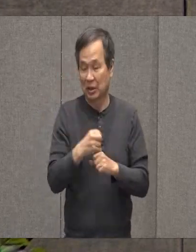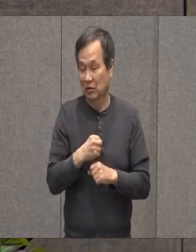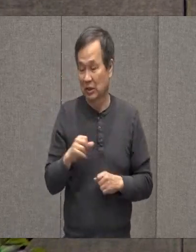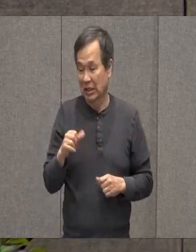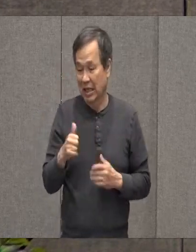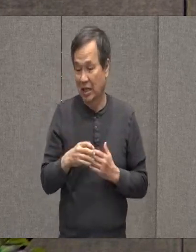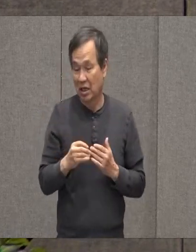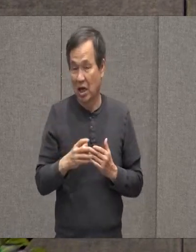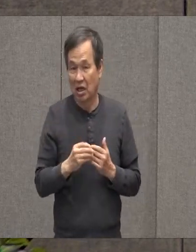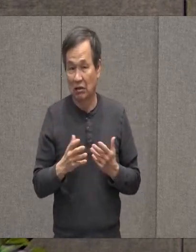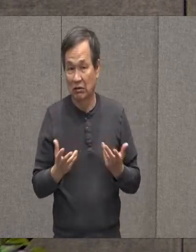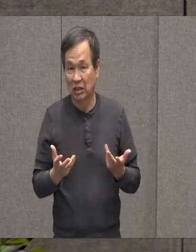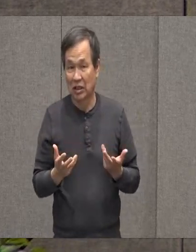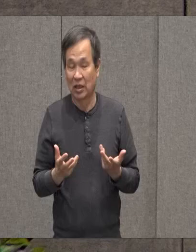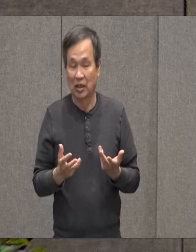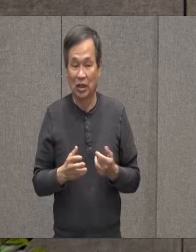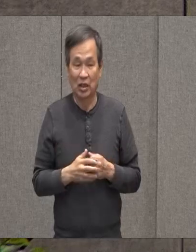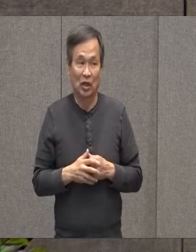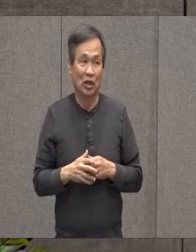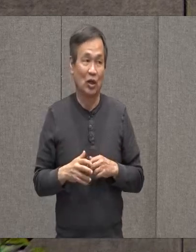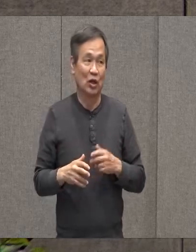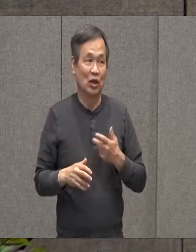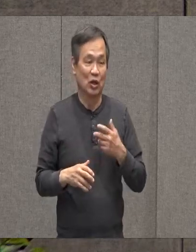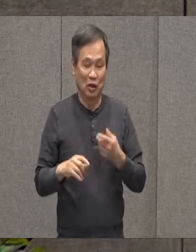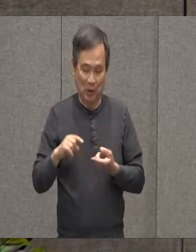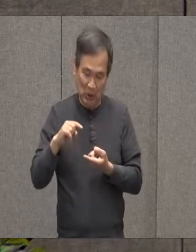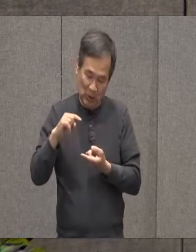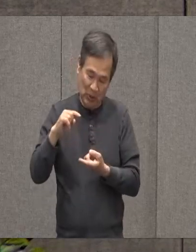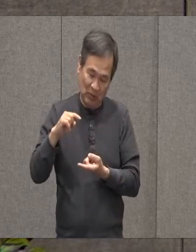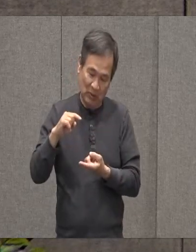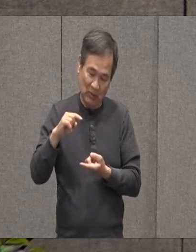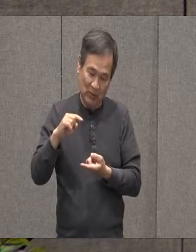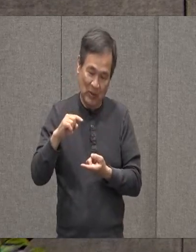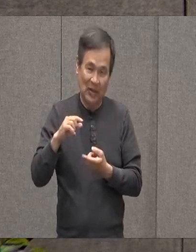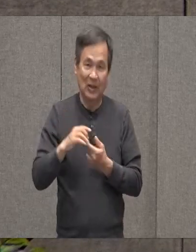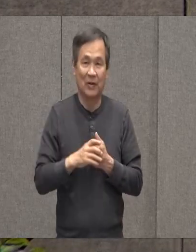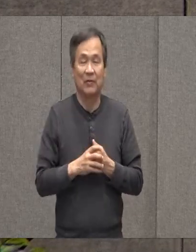as a three and a quarter inch pile of 40 quarters.